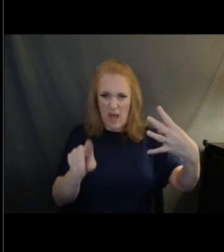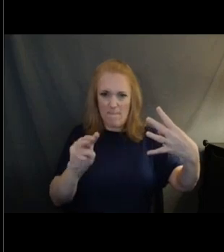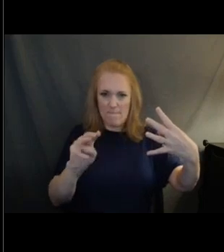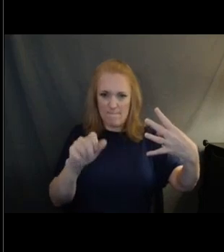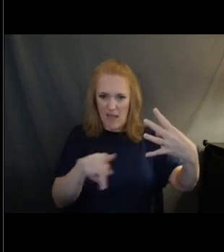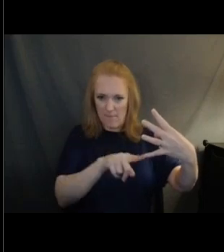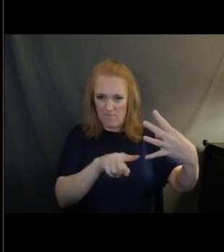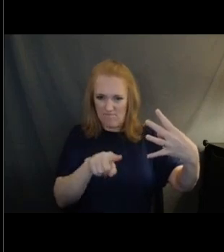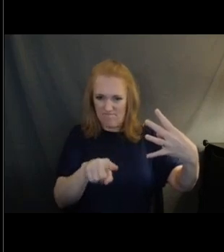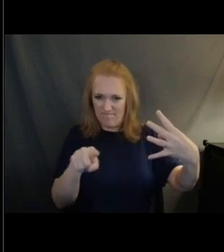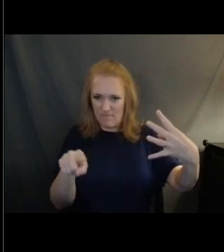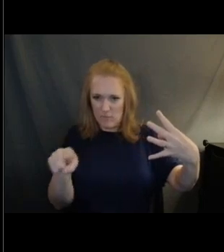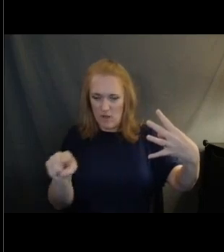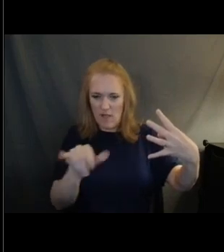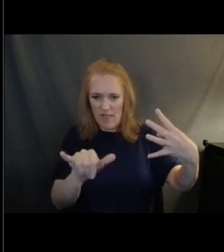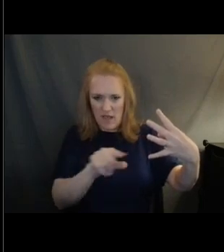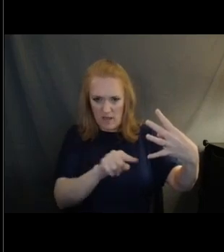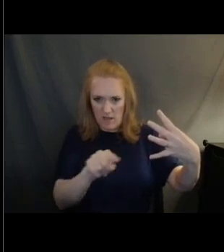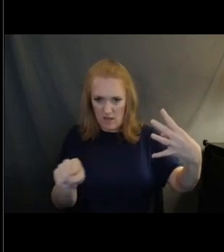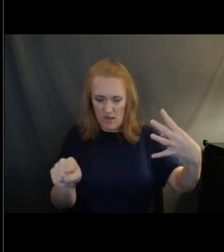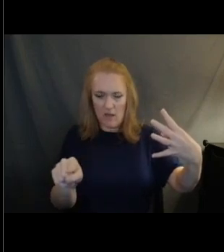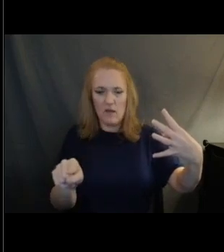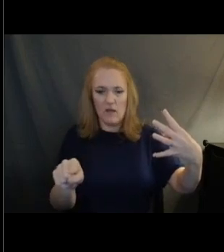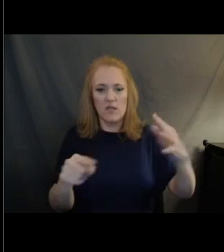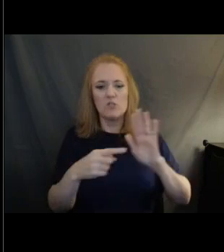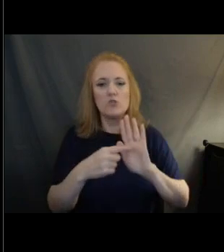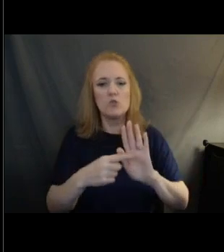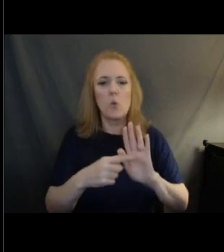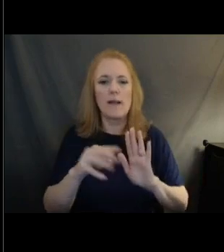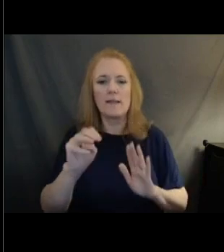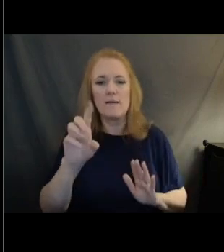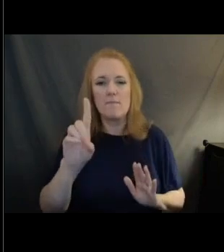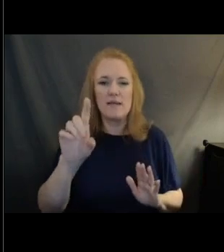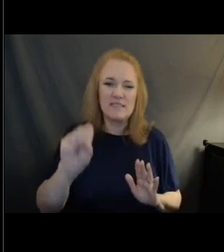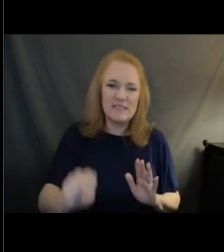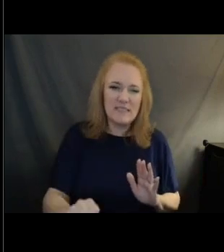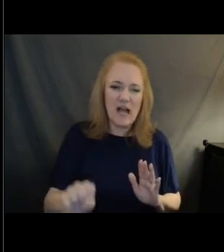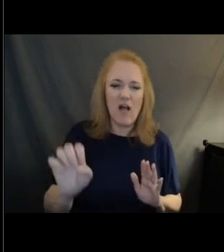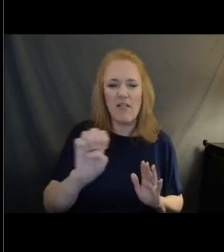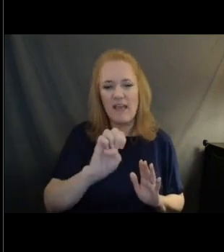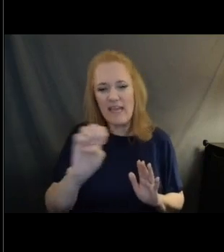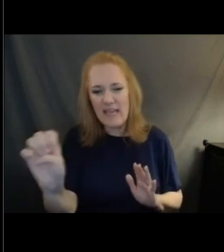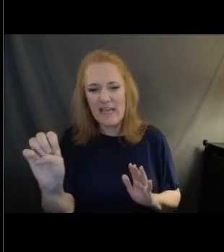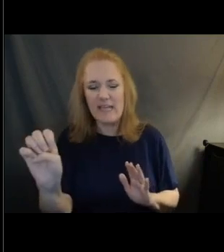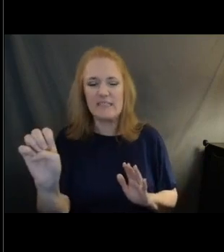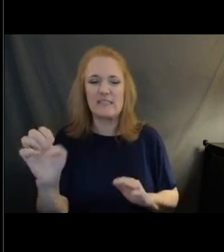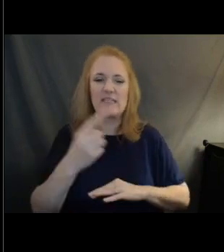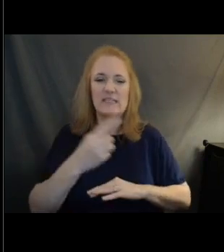more above normal across parts of the mid-south and the east as you went from days three to